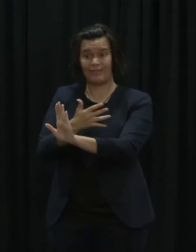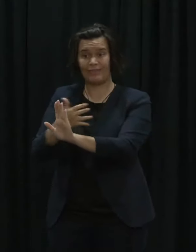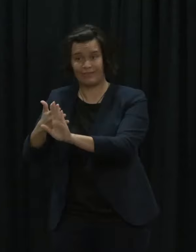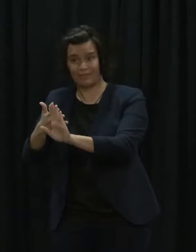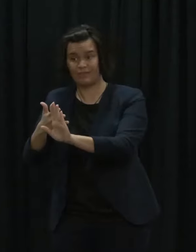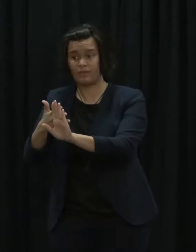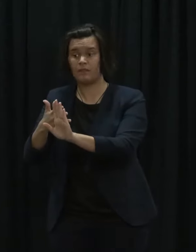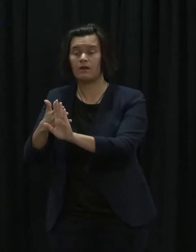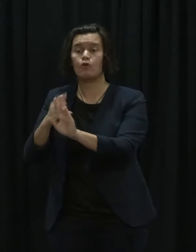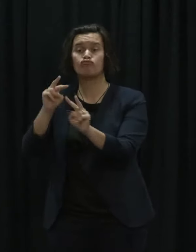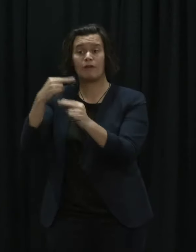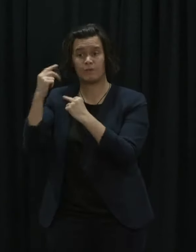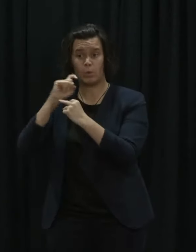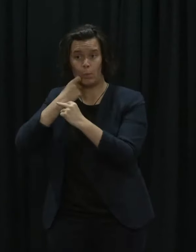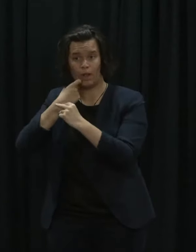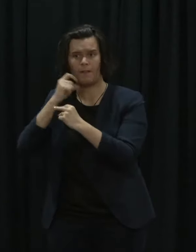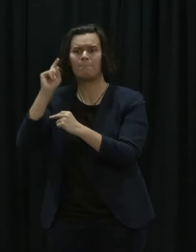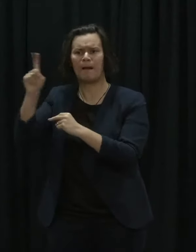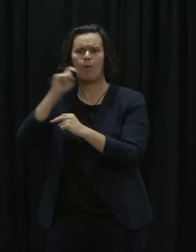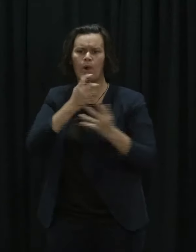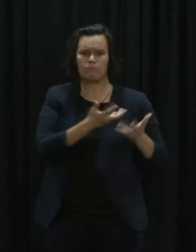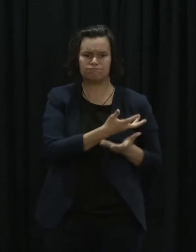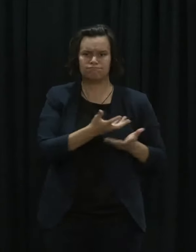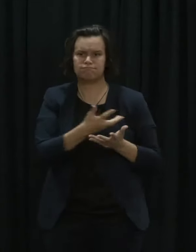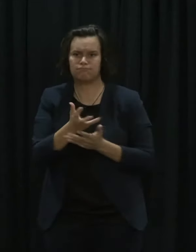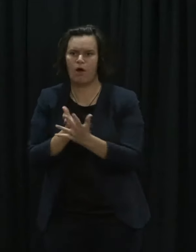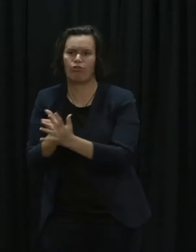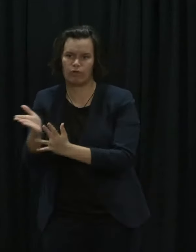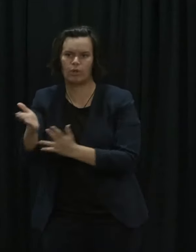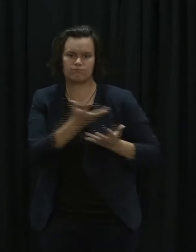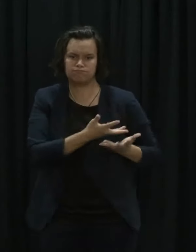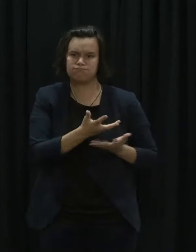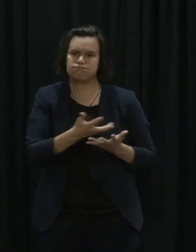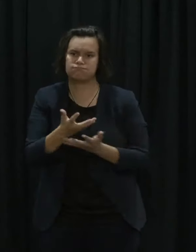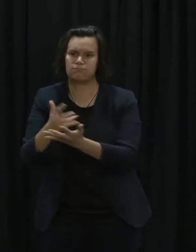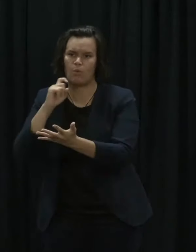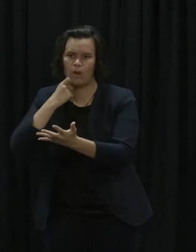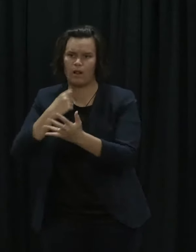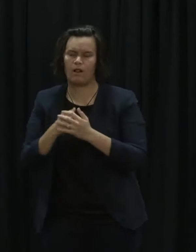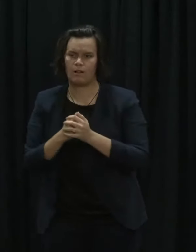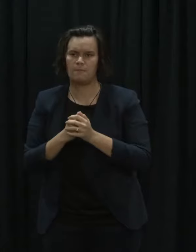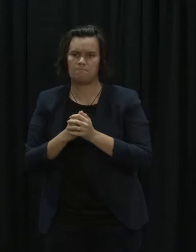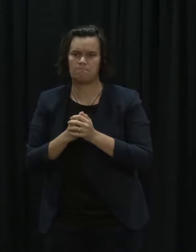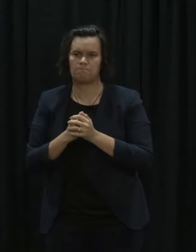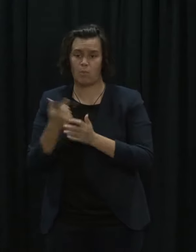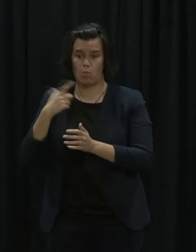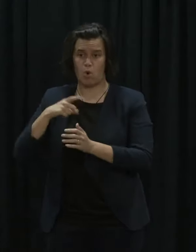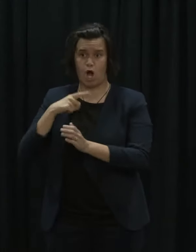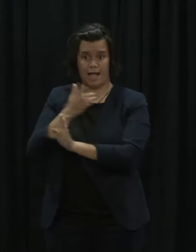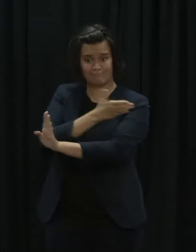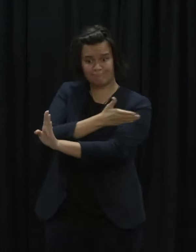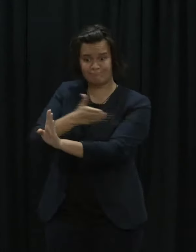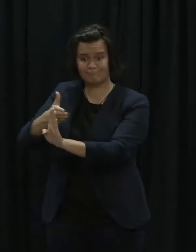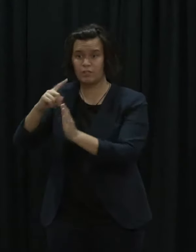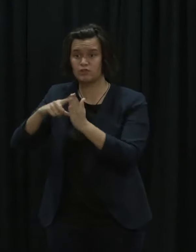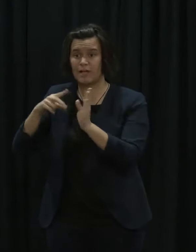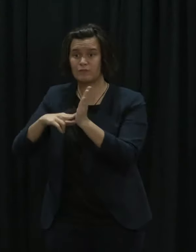though that we will have